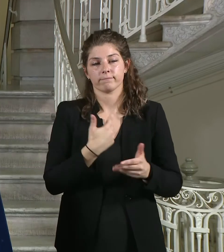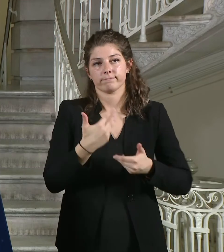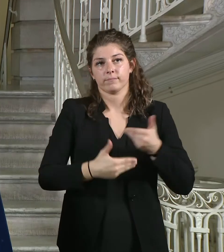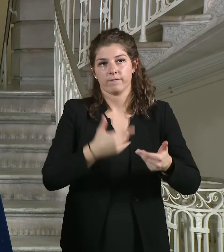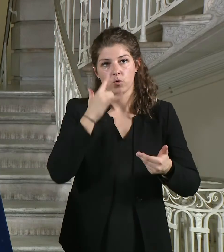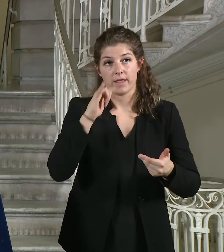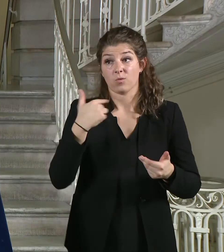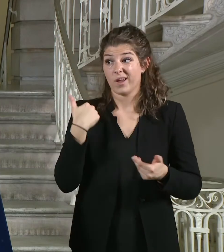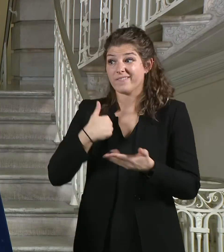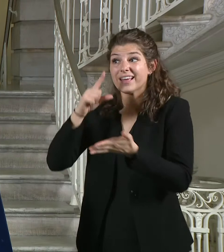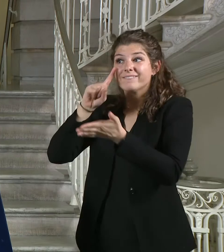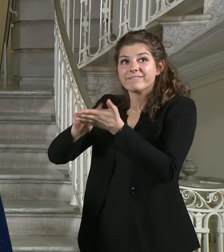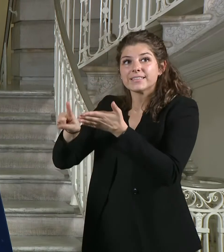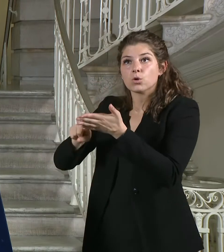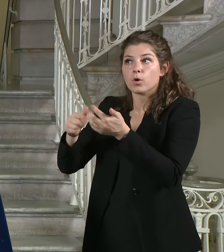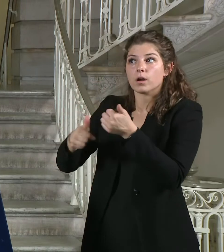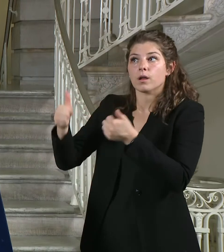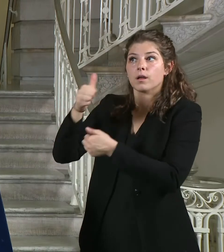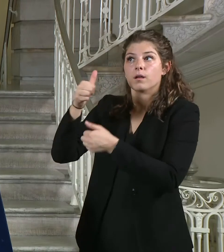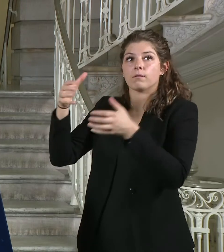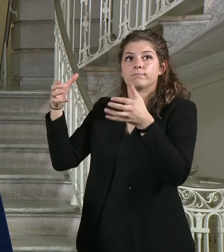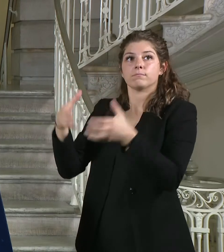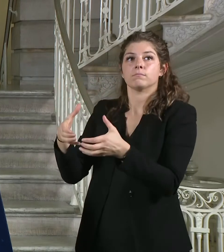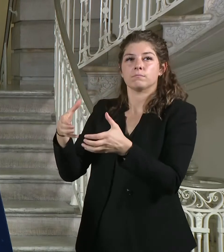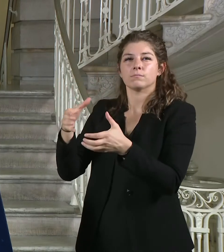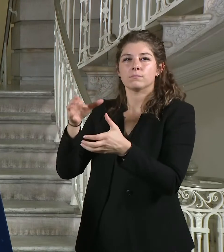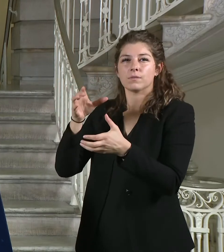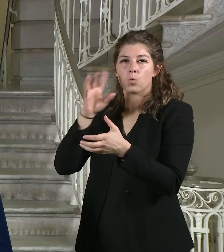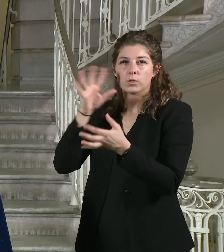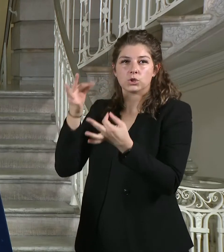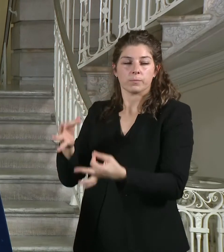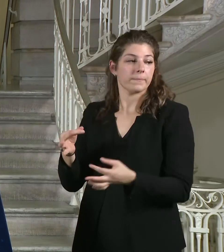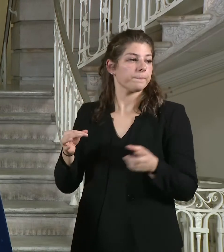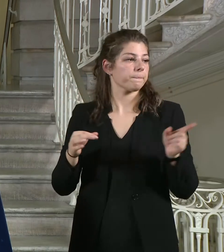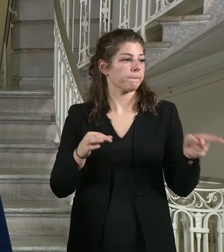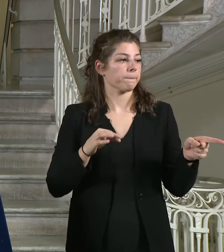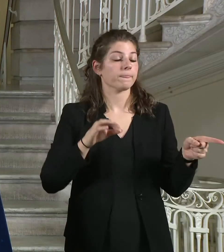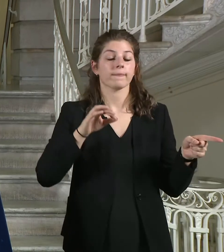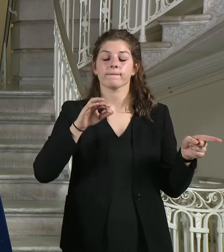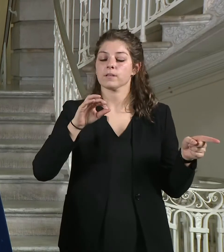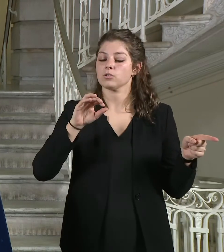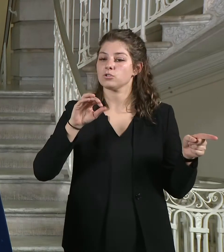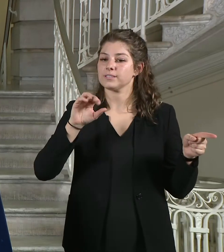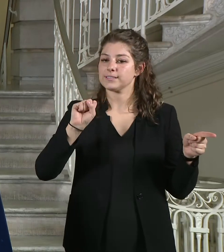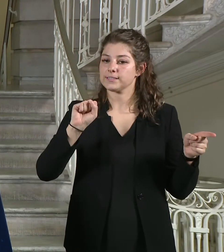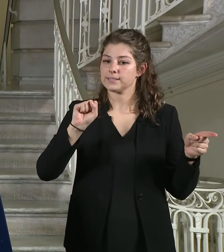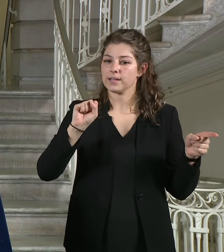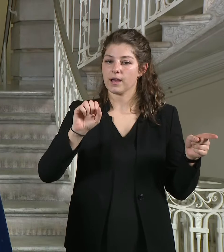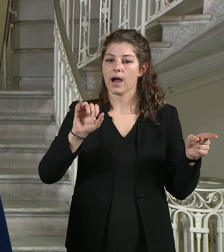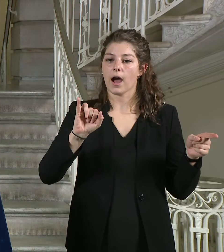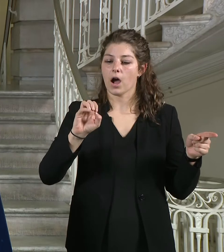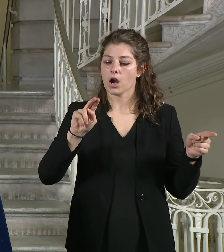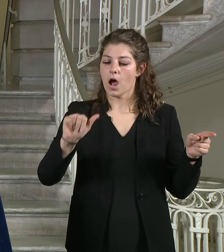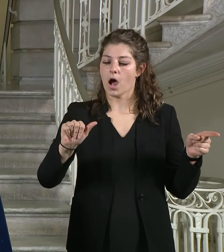THERE . WE HAVE